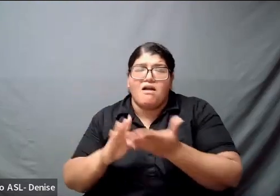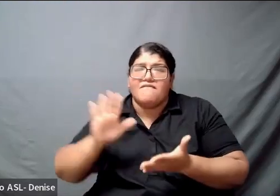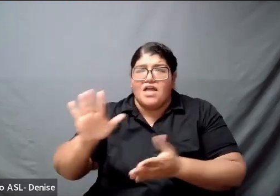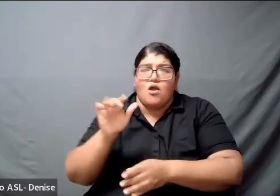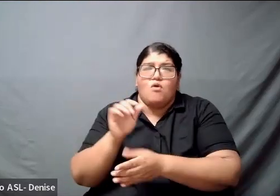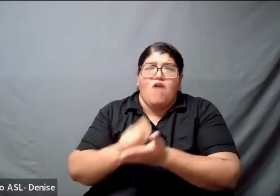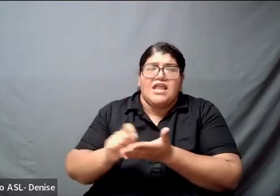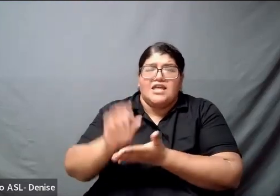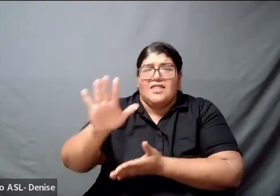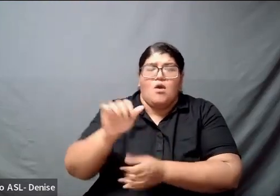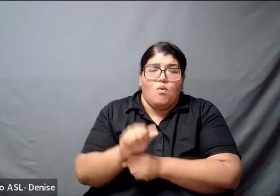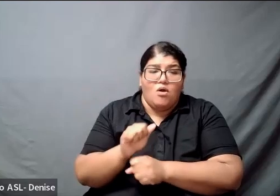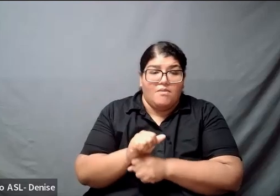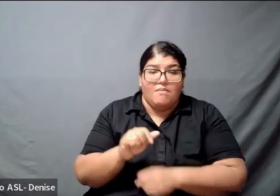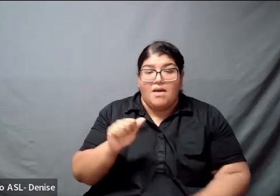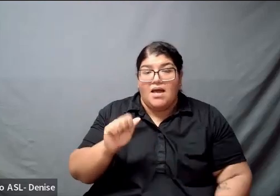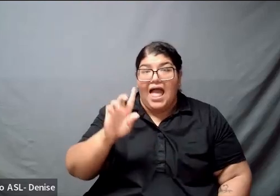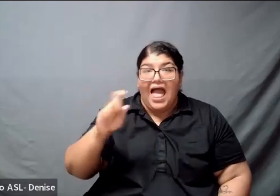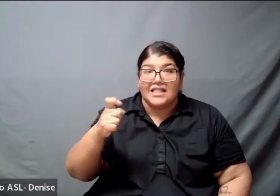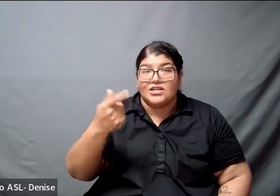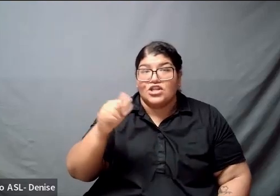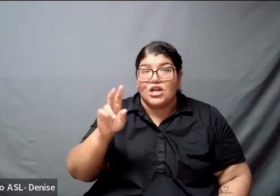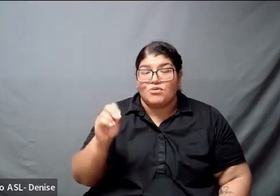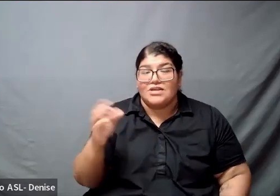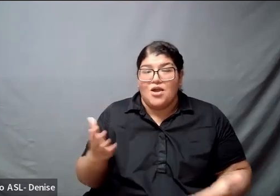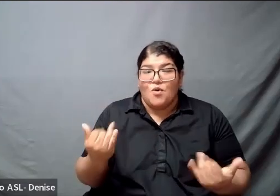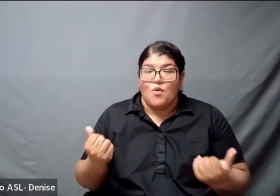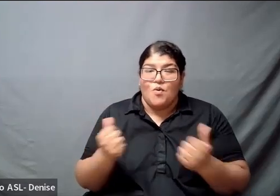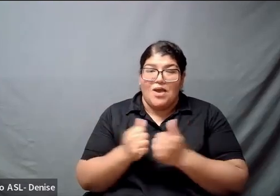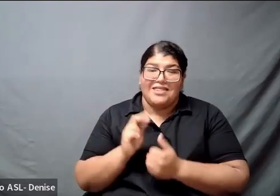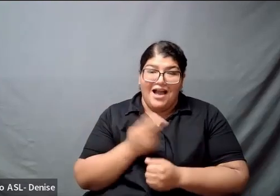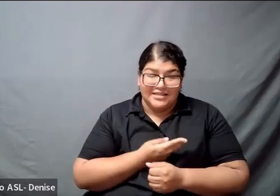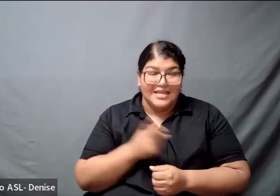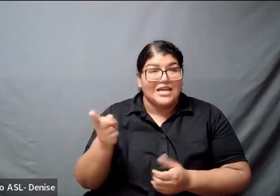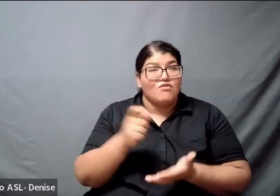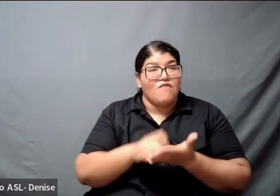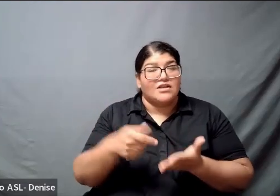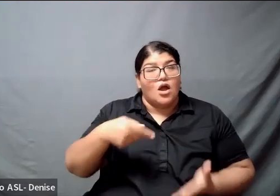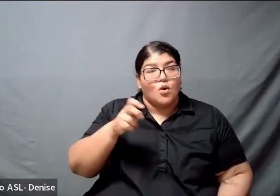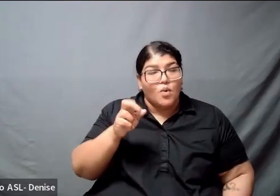But Alex Gino is here with us today. Alex writes, queer and progressive middle grade novels,